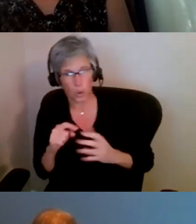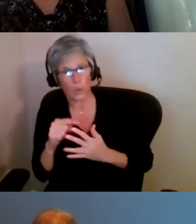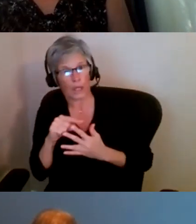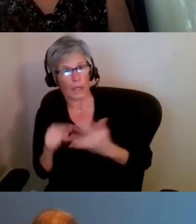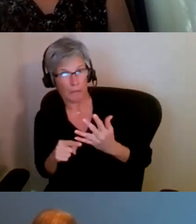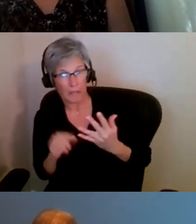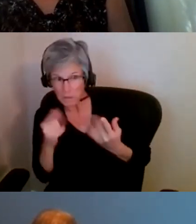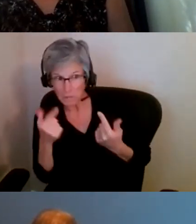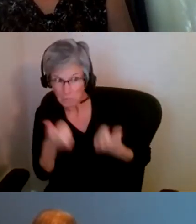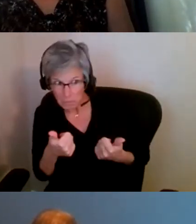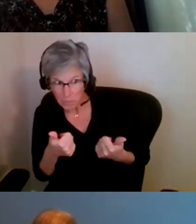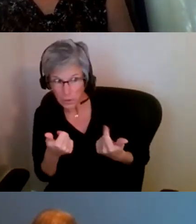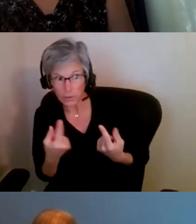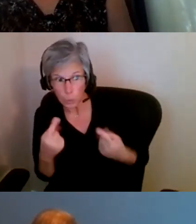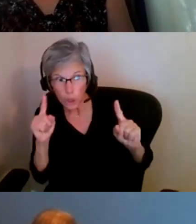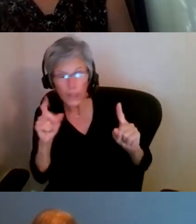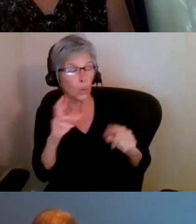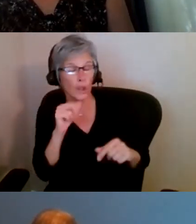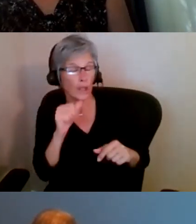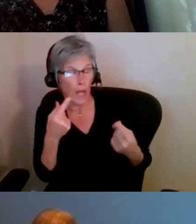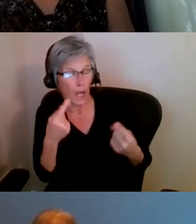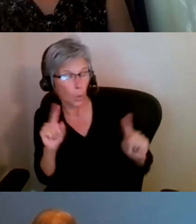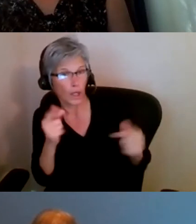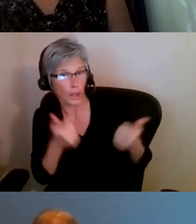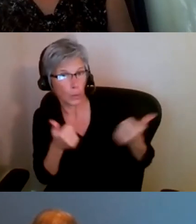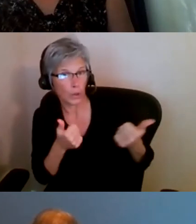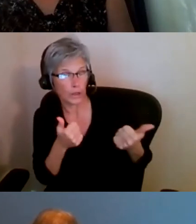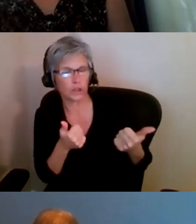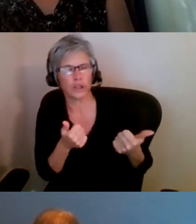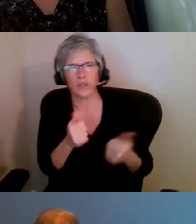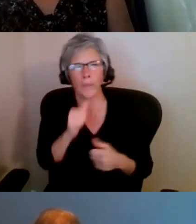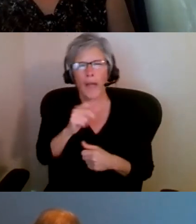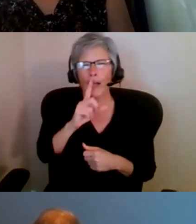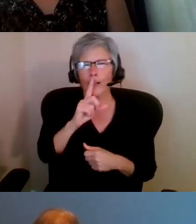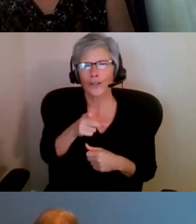working, tell me", and what I'm not entirely certain if it's you know, bringing academic integrity to